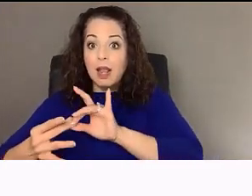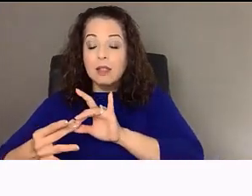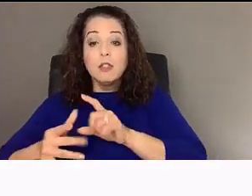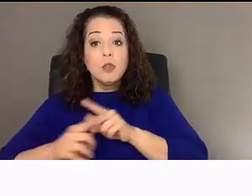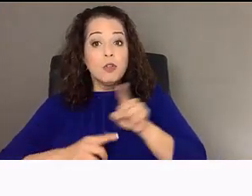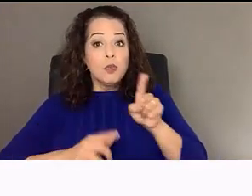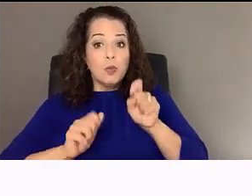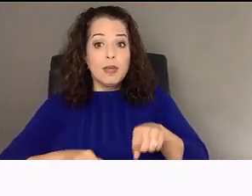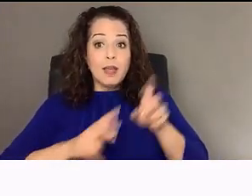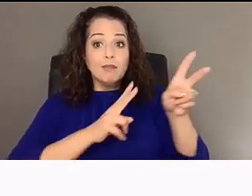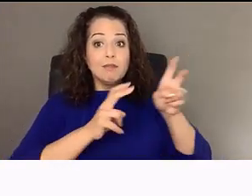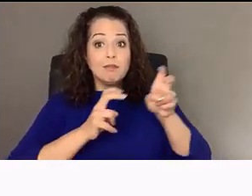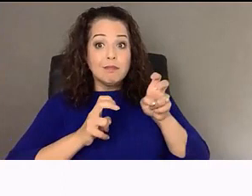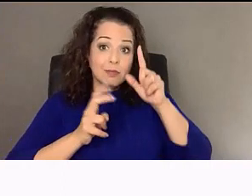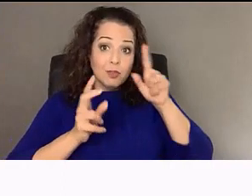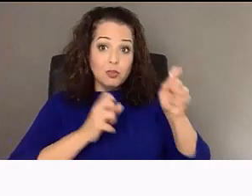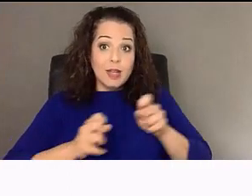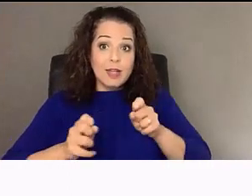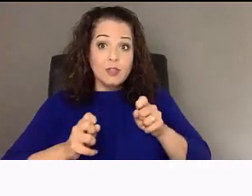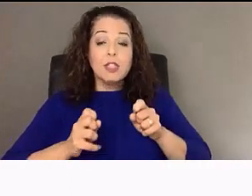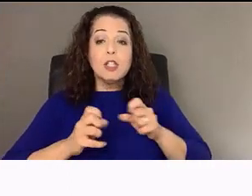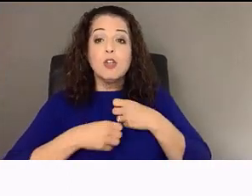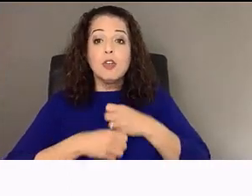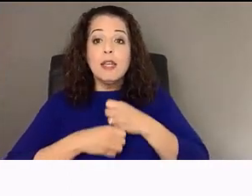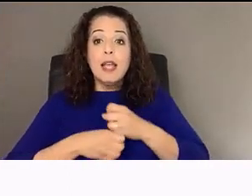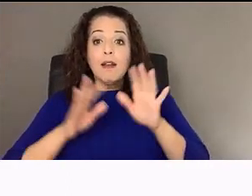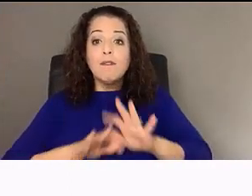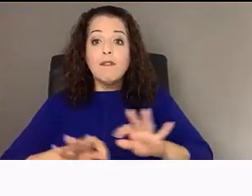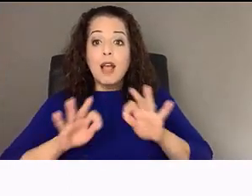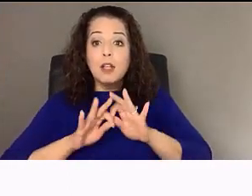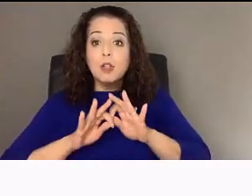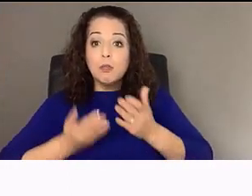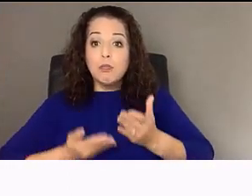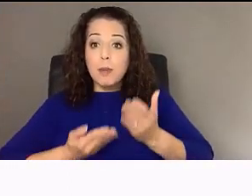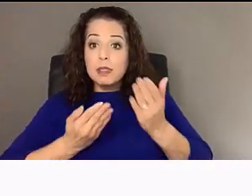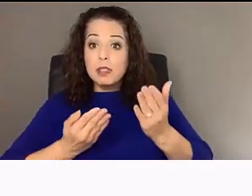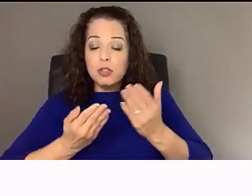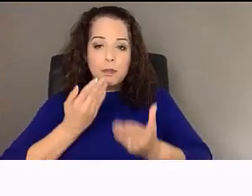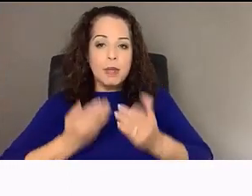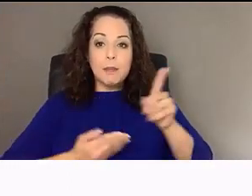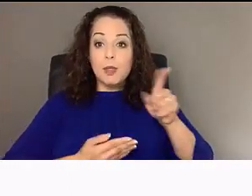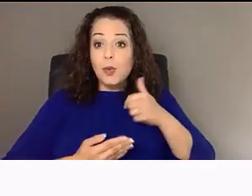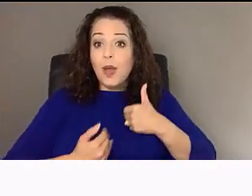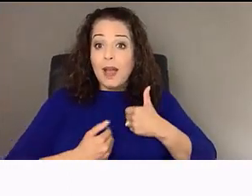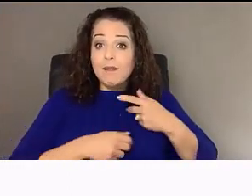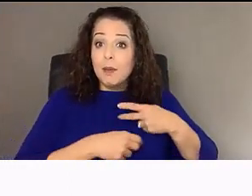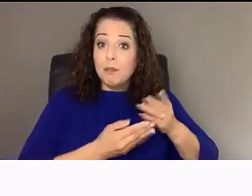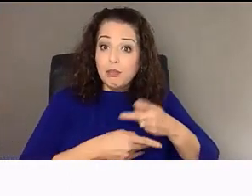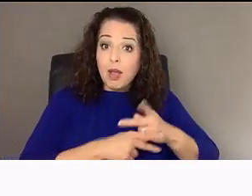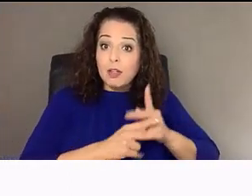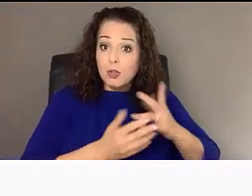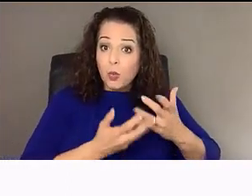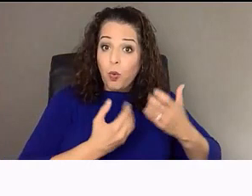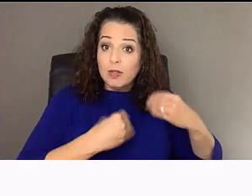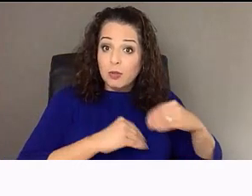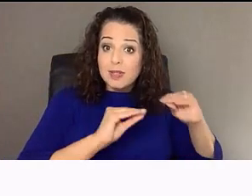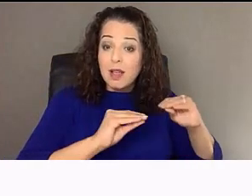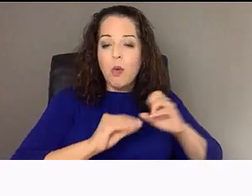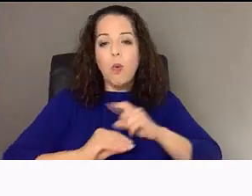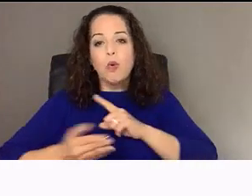create a value proposition. It doesn't matter whether you have a product that you want to sell, or you have research that you have done,